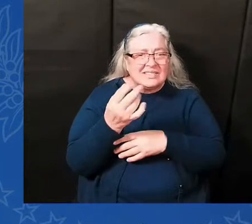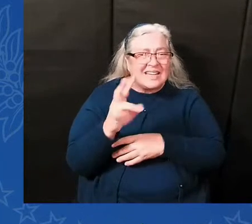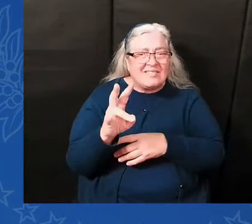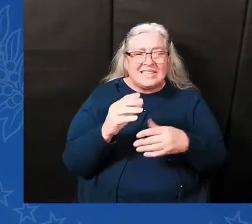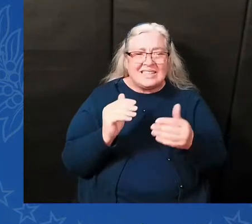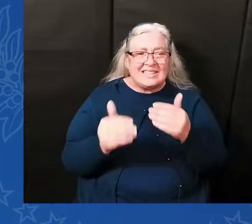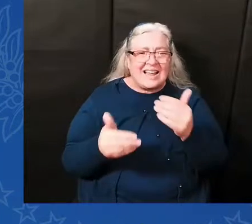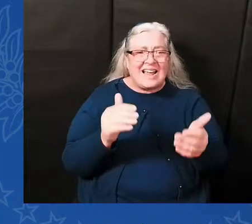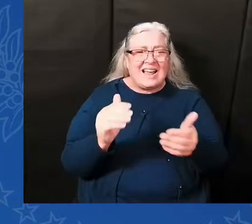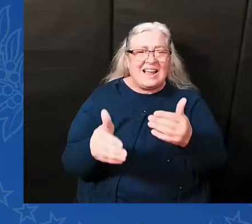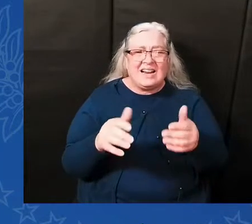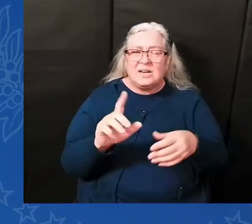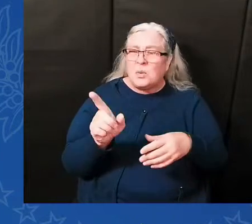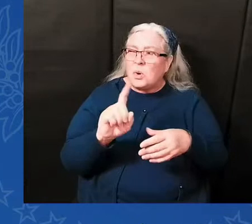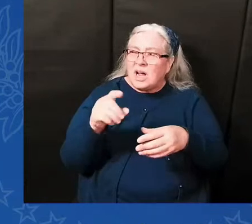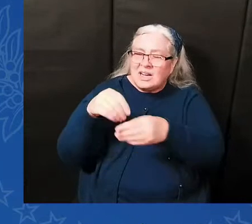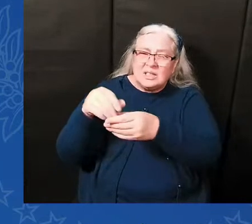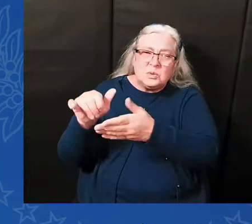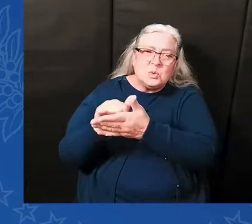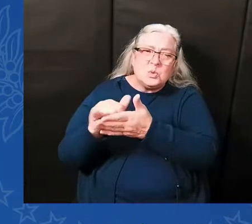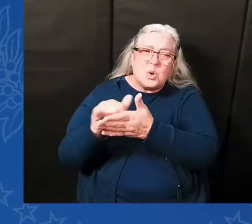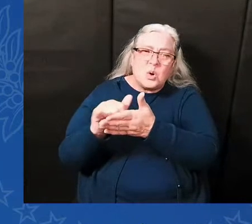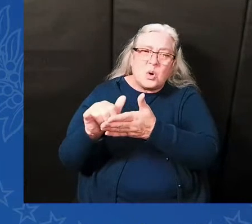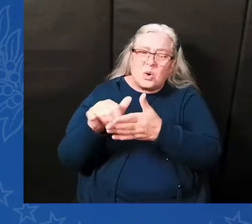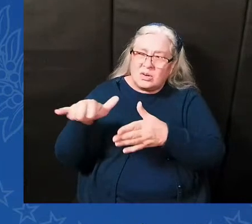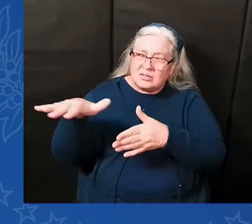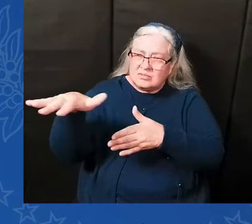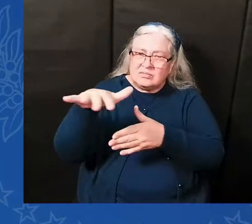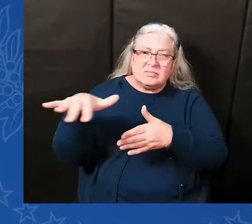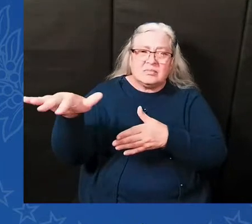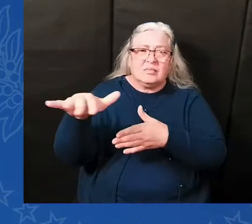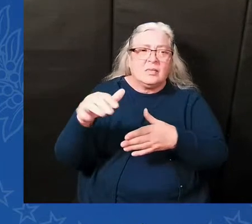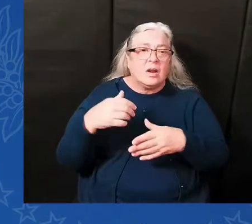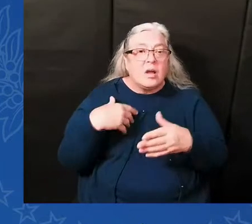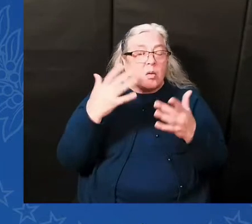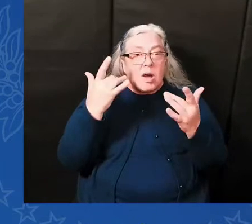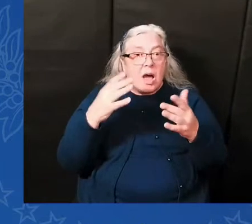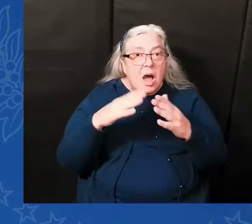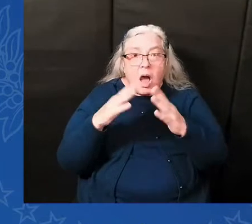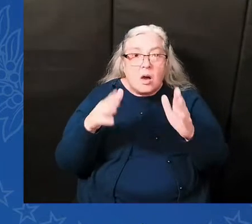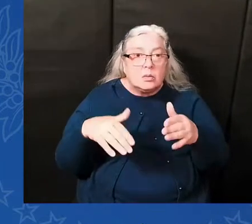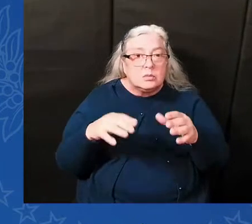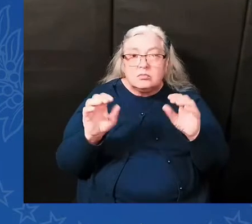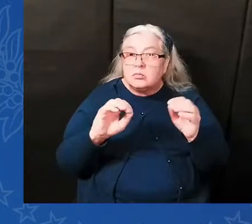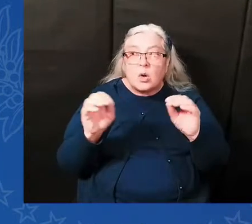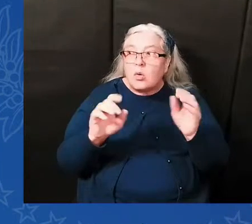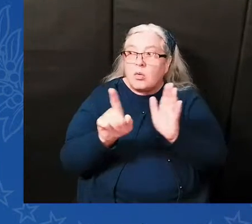housing units had no firesafe -- none -- it was not firesafe. Period.